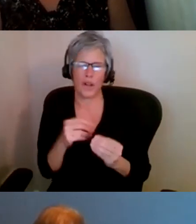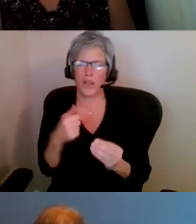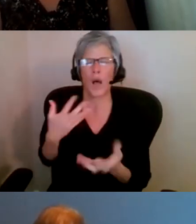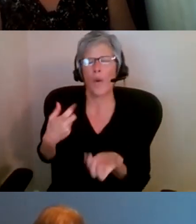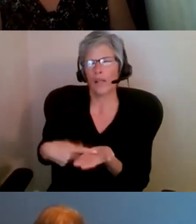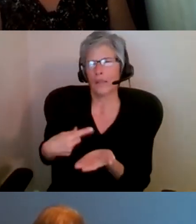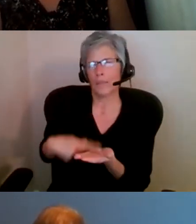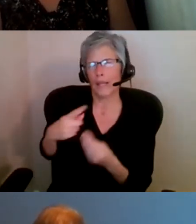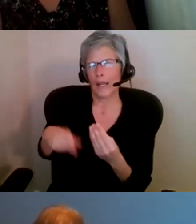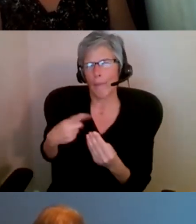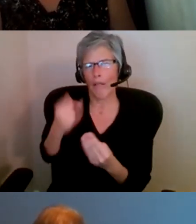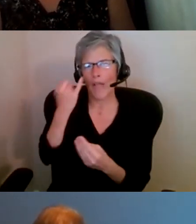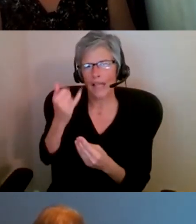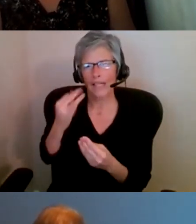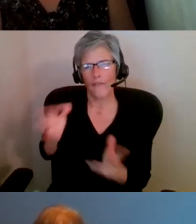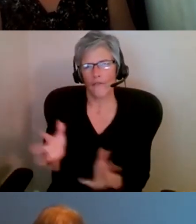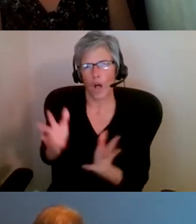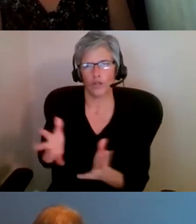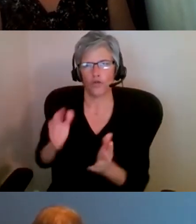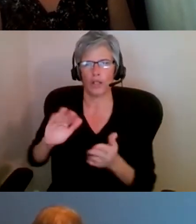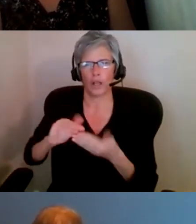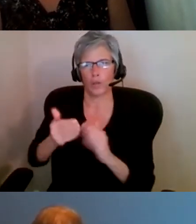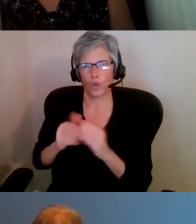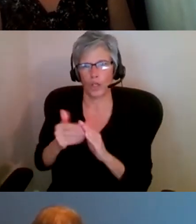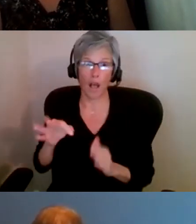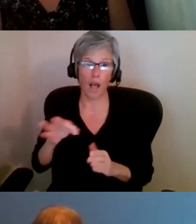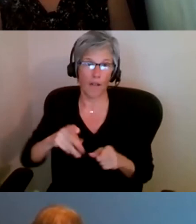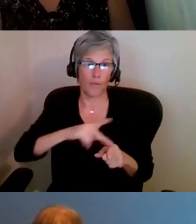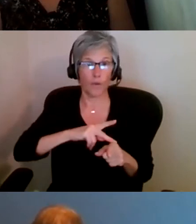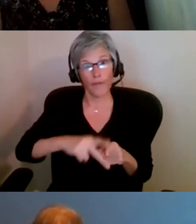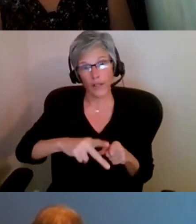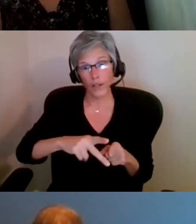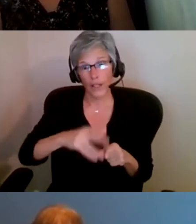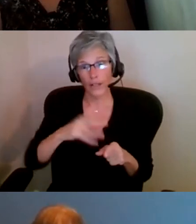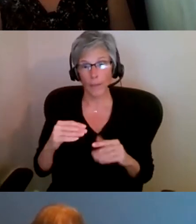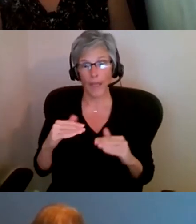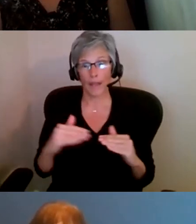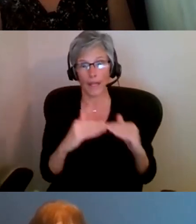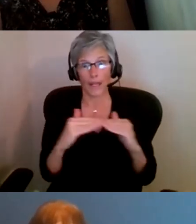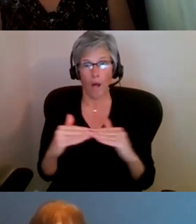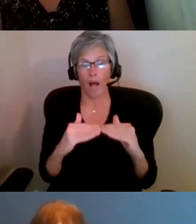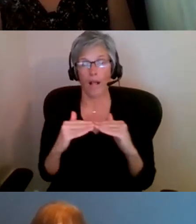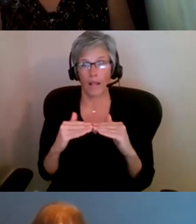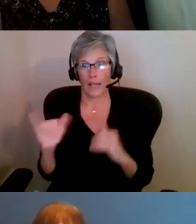fostering a community of professionalism and any quality as you were mentioned in the beginning and